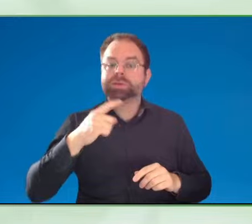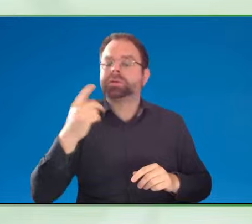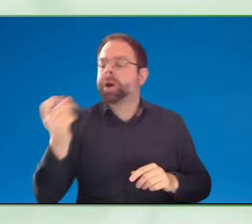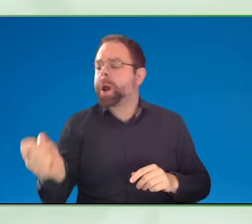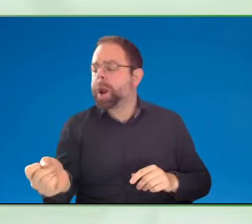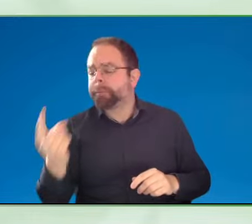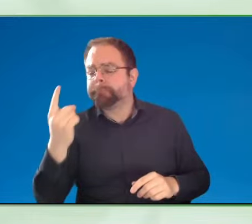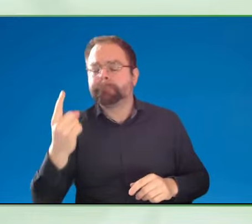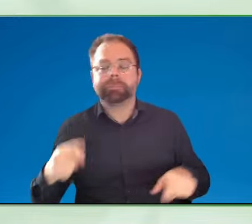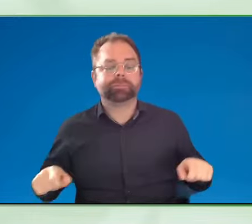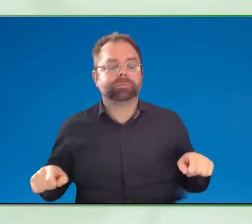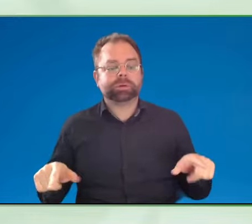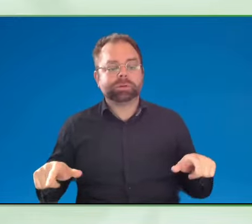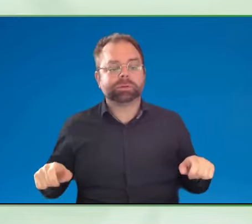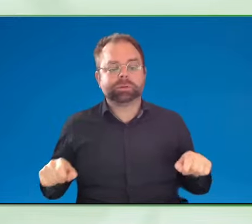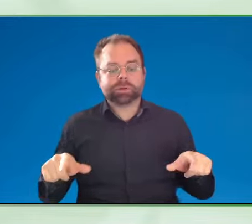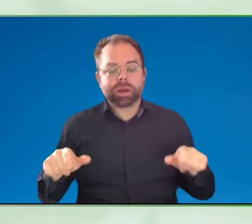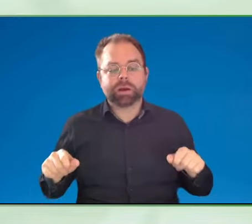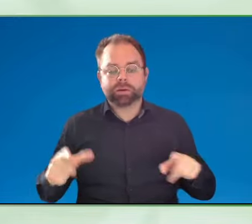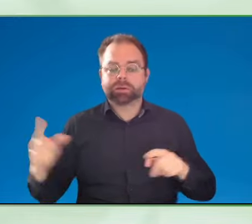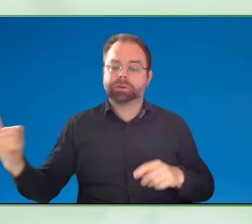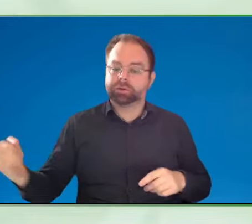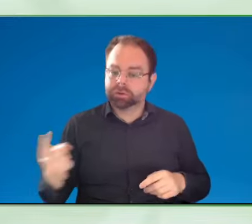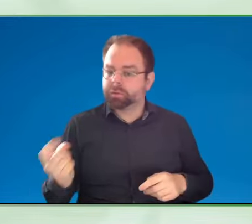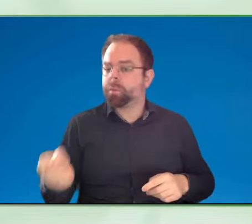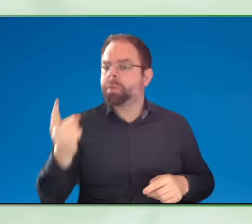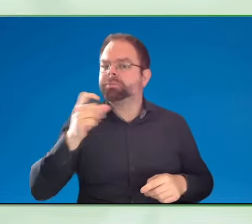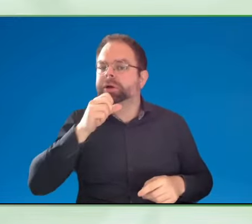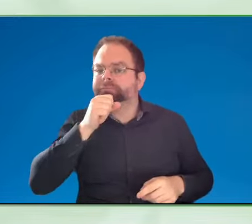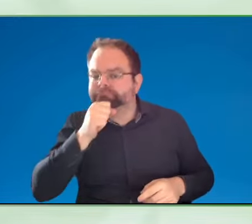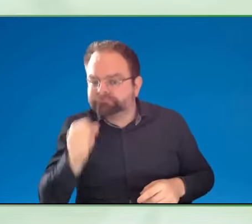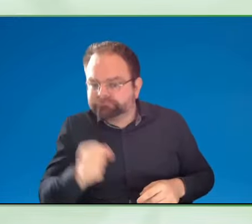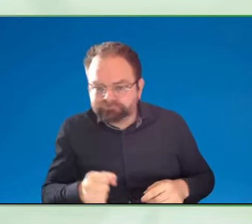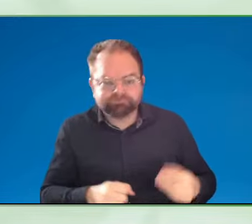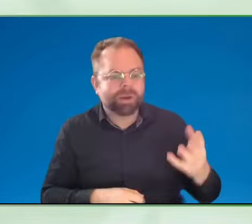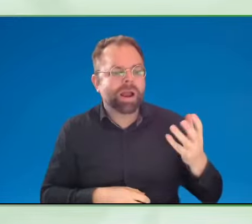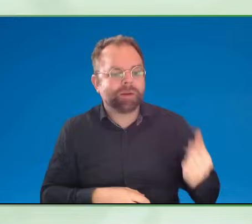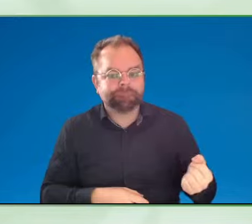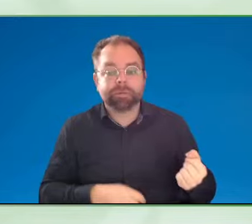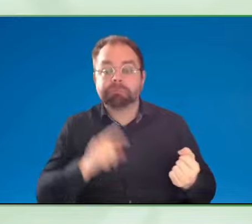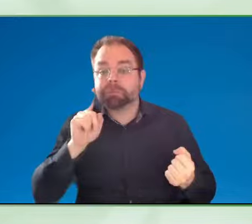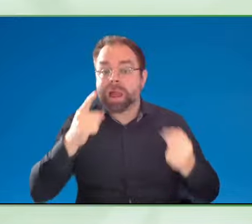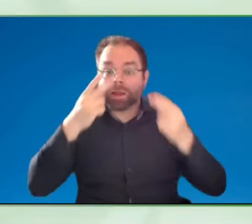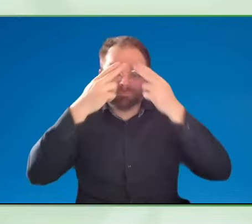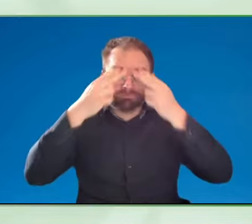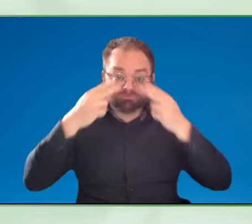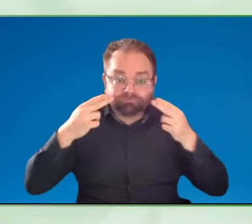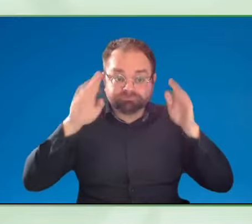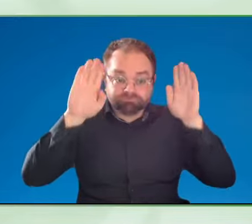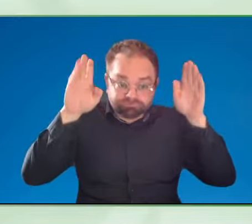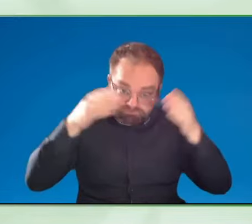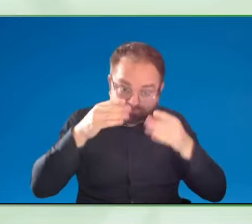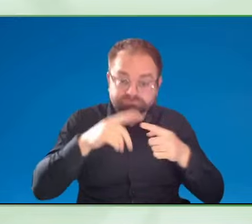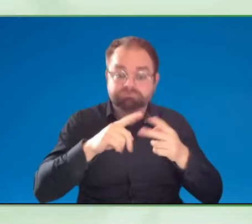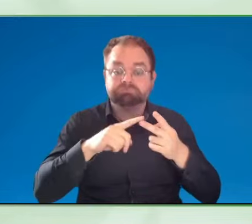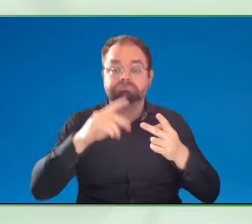They brought me in and said we are going to build a library and welcome people with disabilities